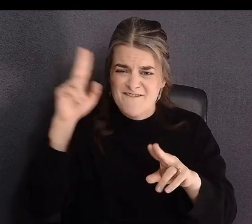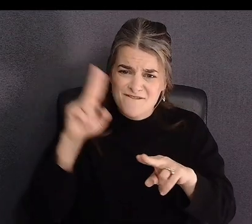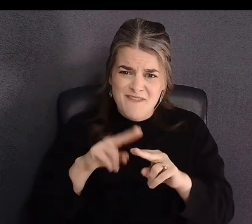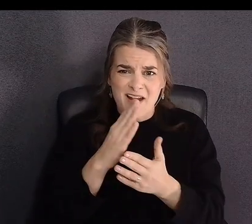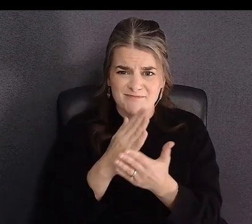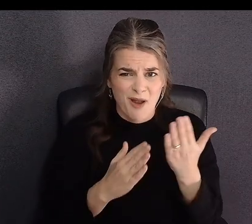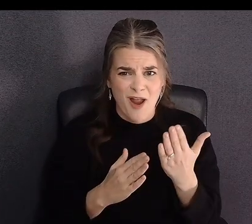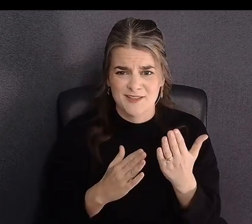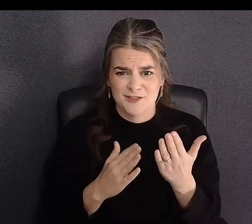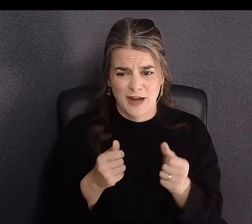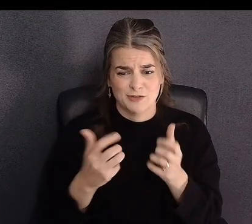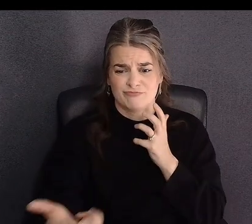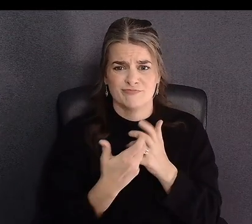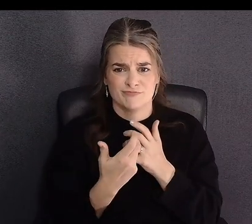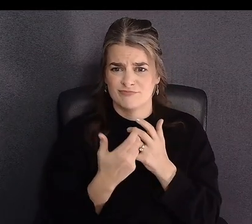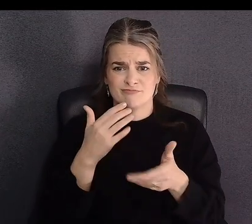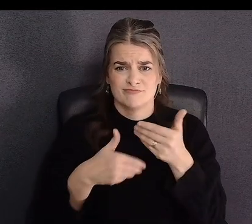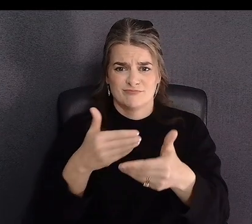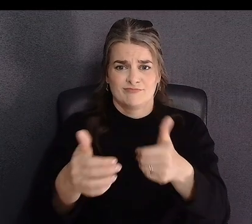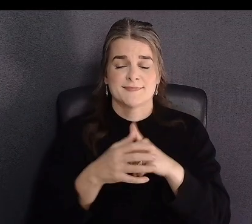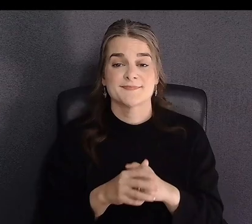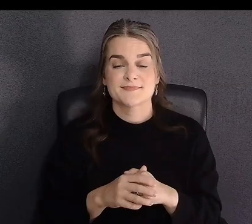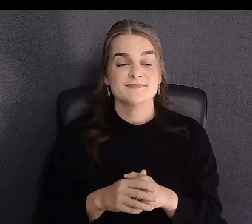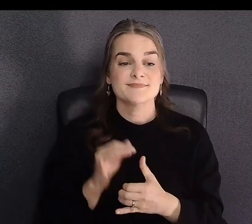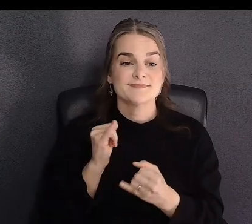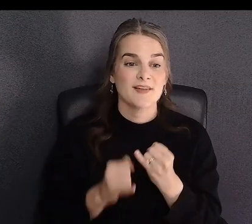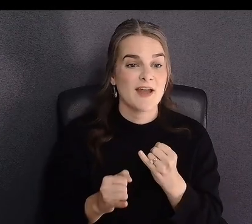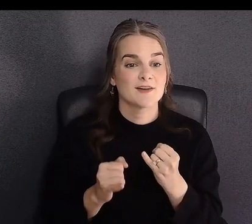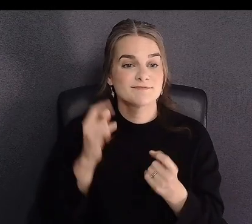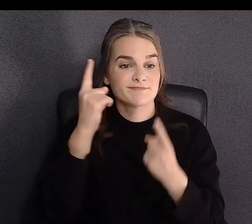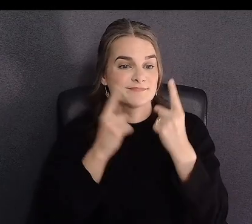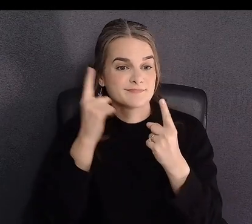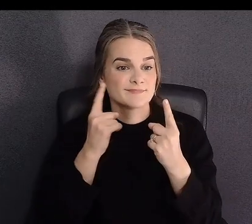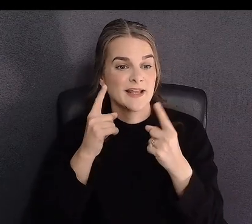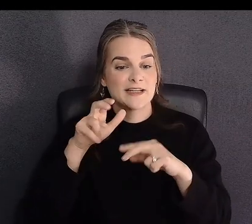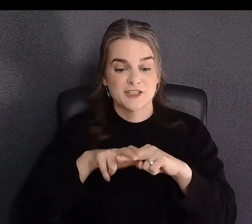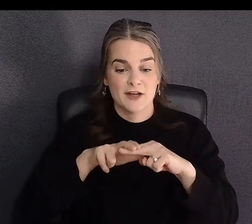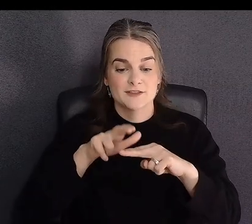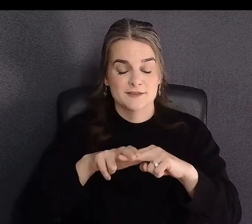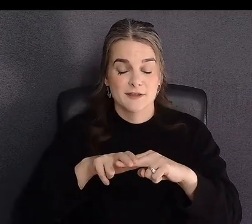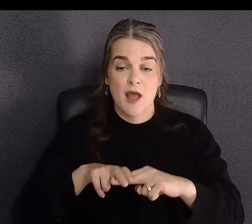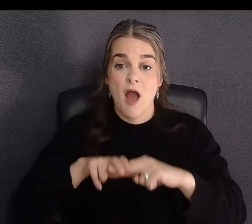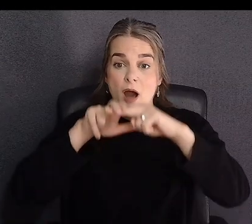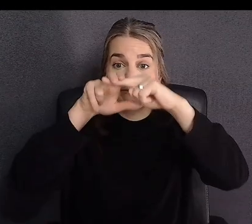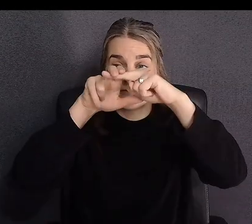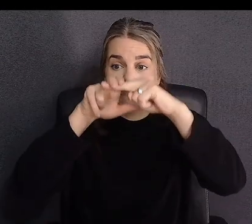Final considerations, chairs that raise and lower or offer additional lumbar or arm support--